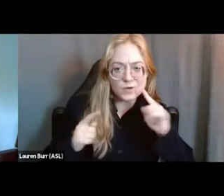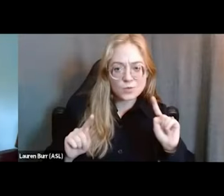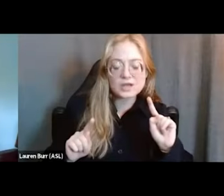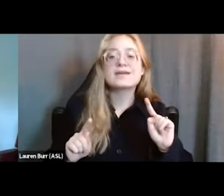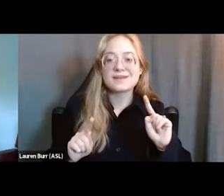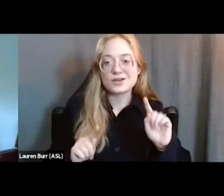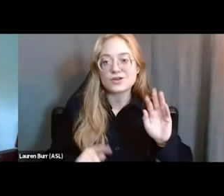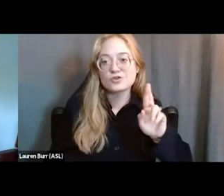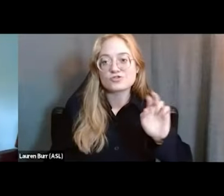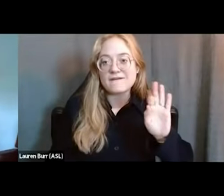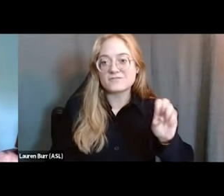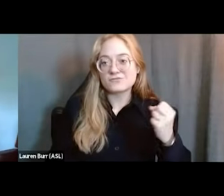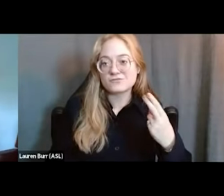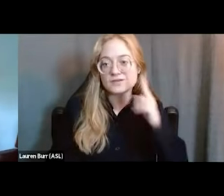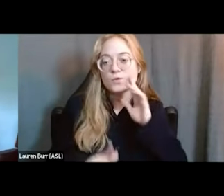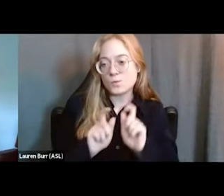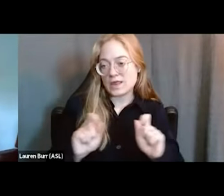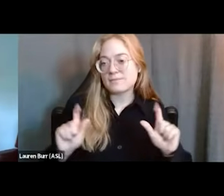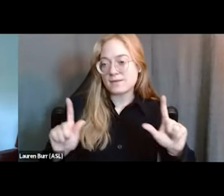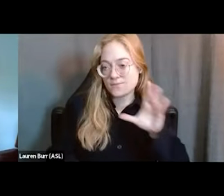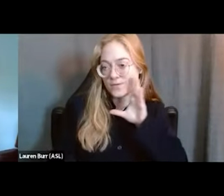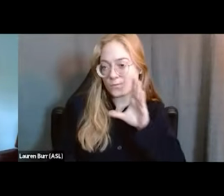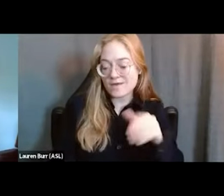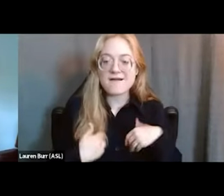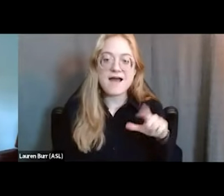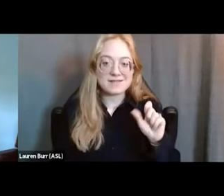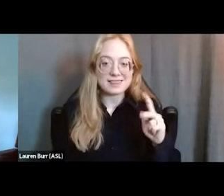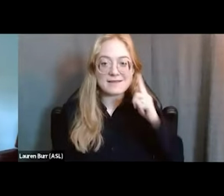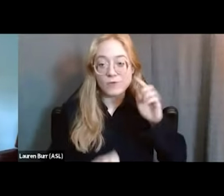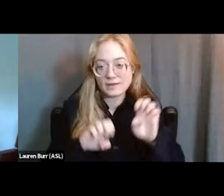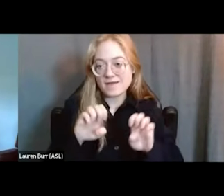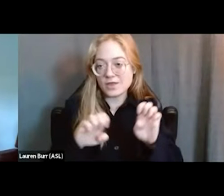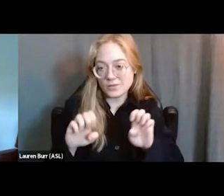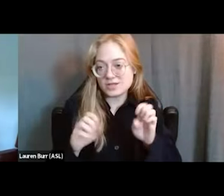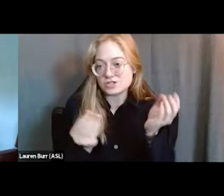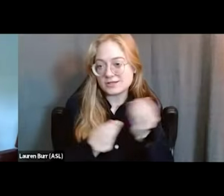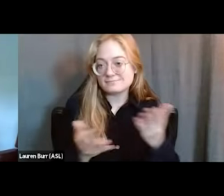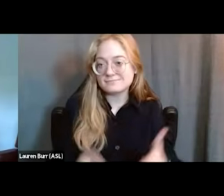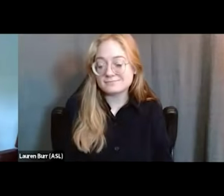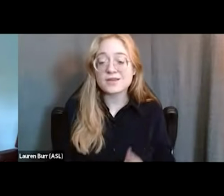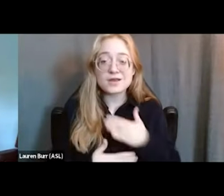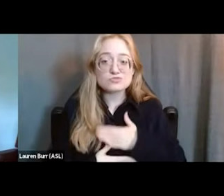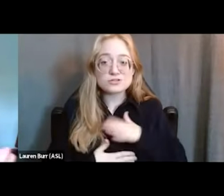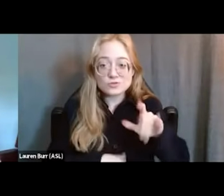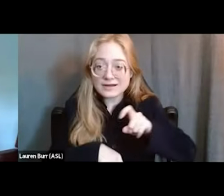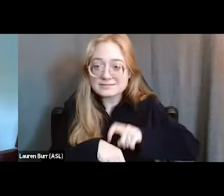We'll also have that link for you on the webinar event page. We appreciate your time giving your feedback for that.